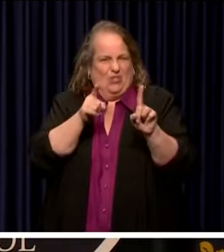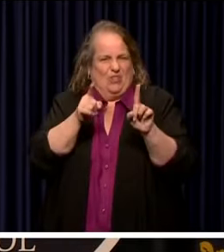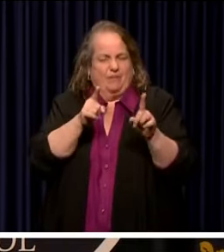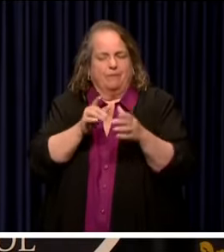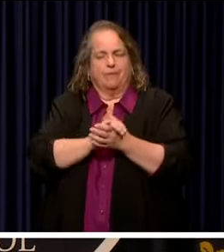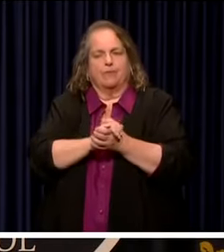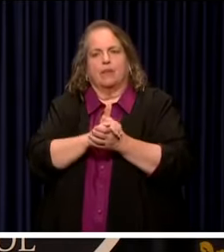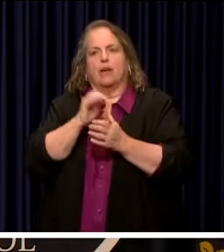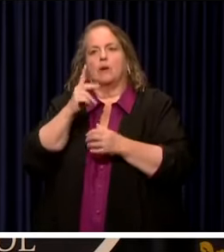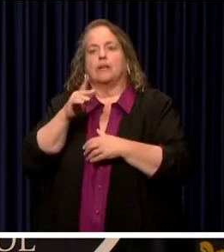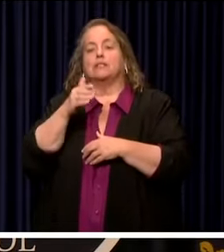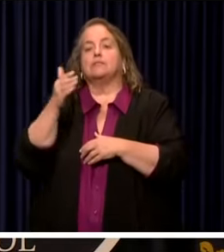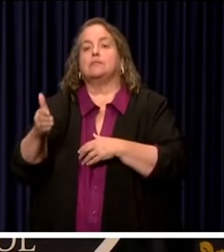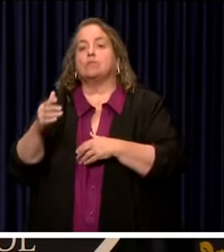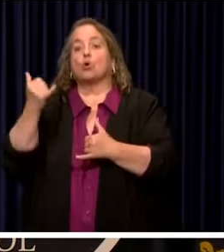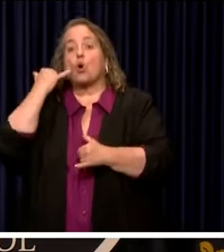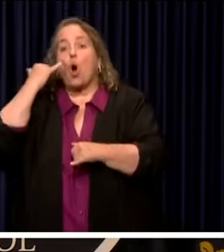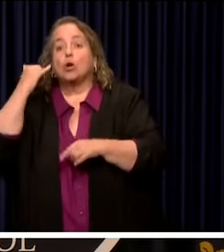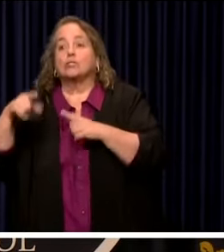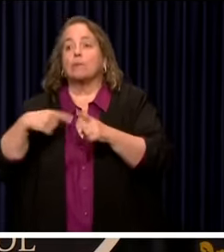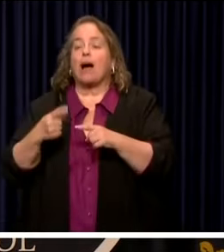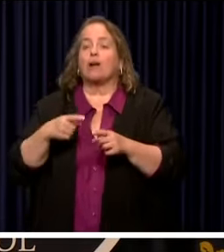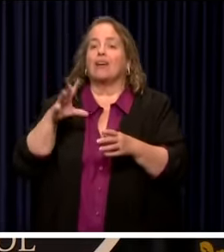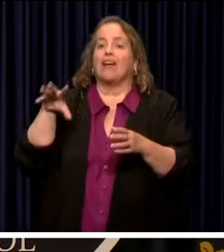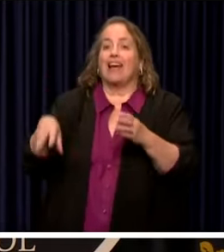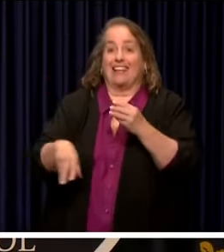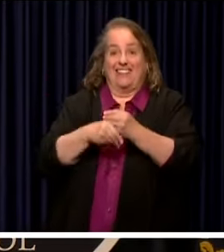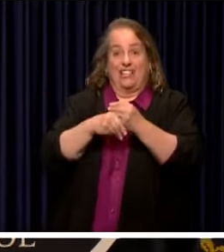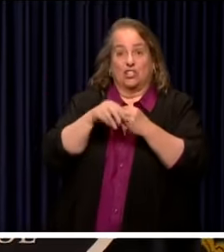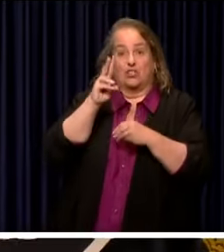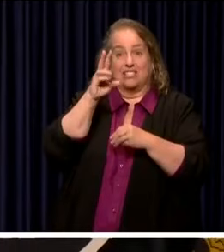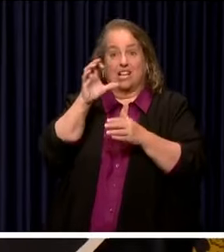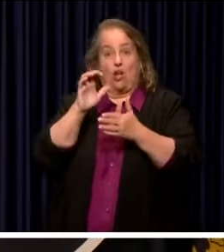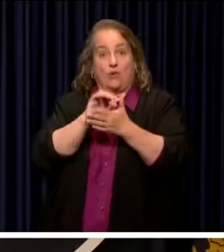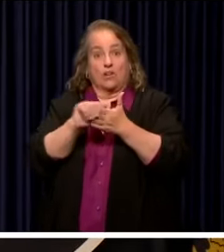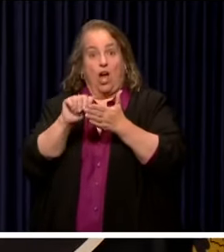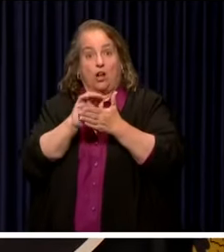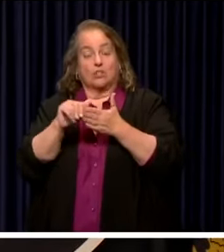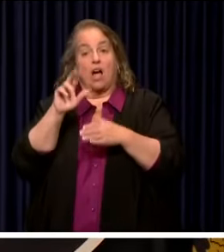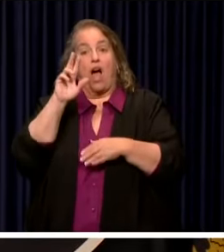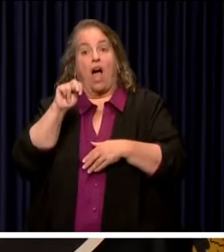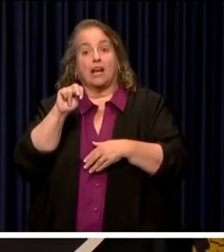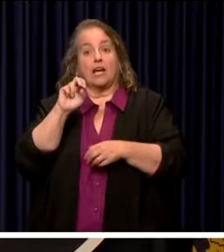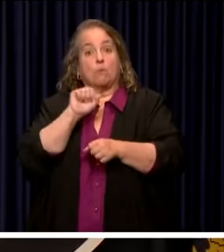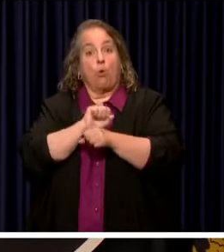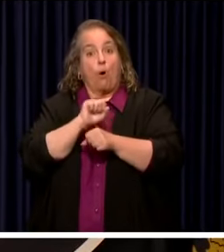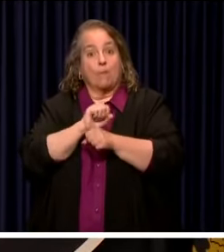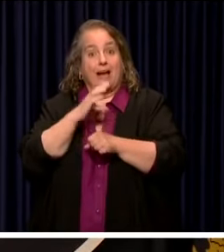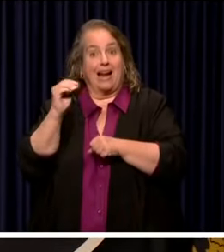AS TESTING IS INCREASING, HOW CONCERNED ARE YOU ABOUT SEEING A SORT OF SECOND SPIKE OR AN